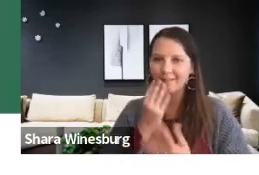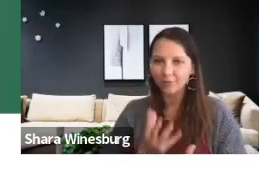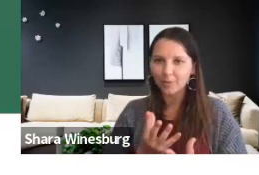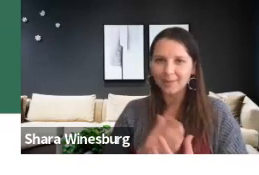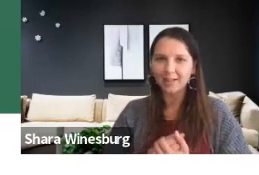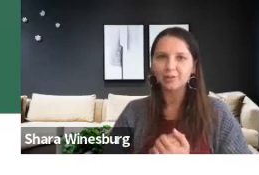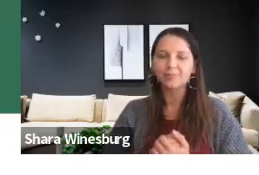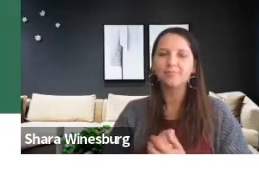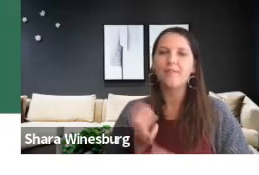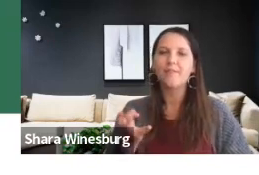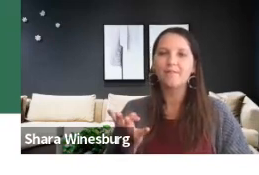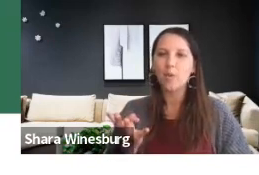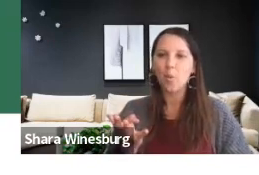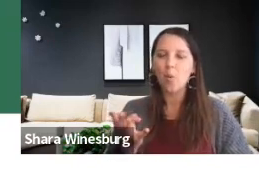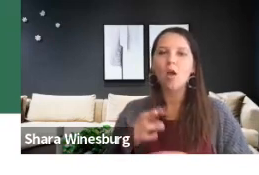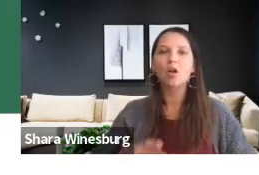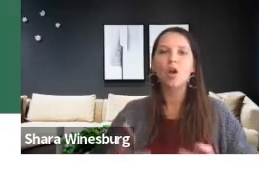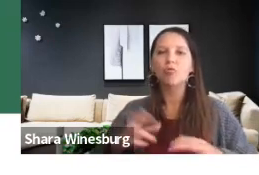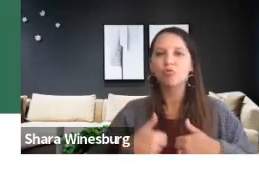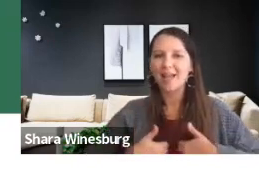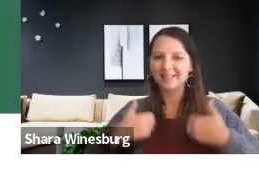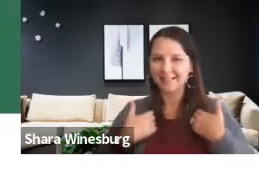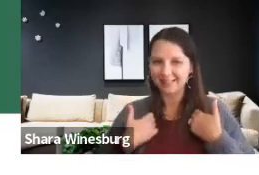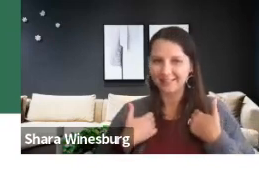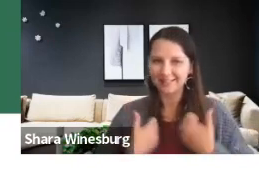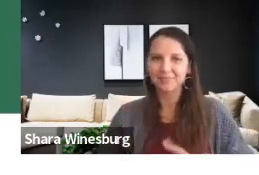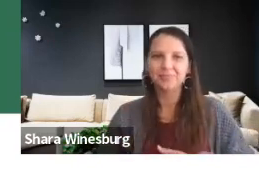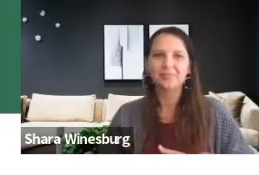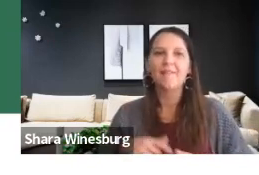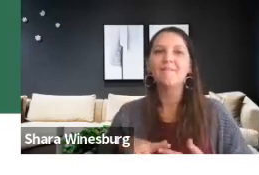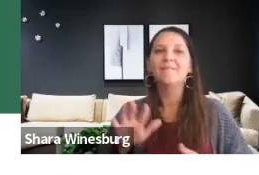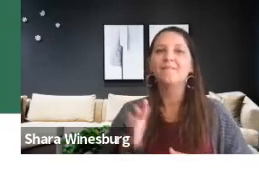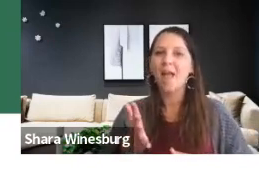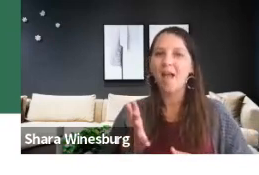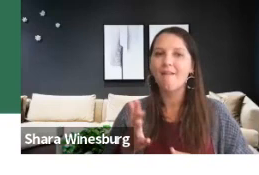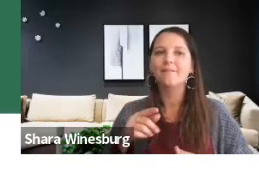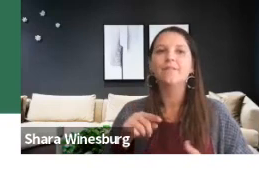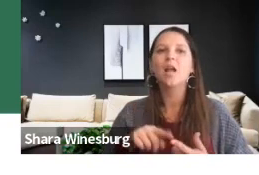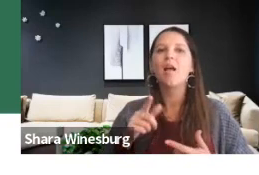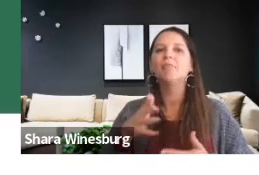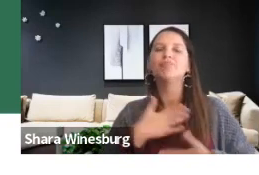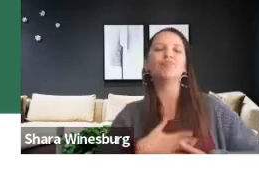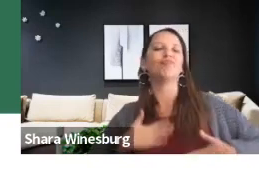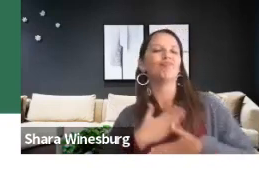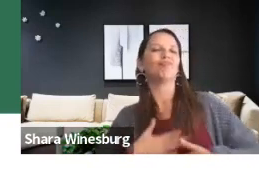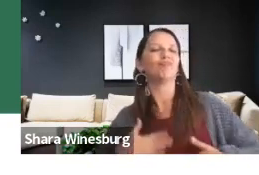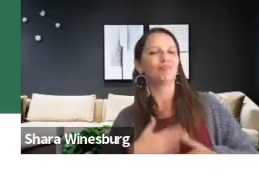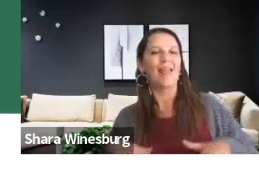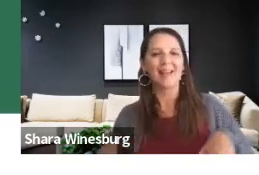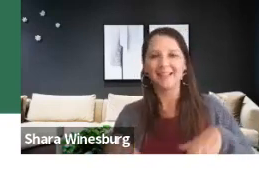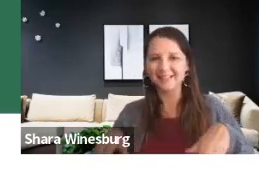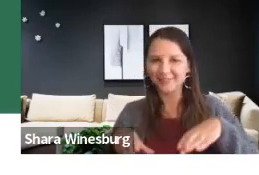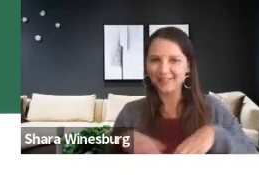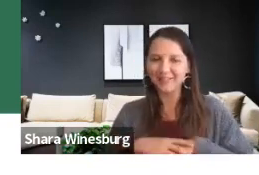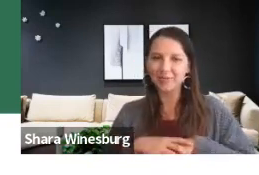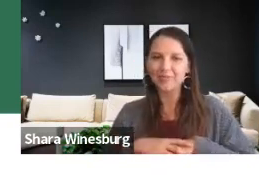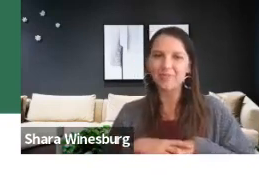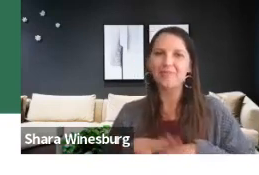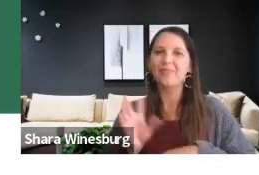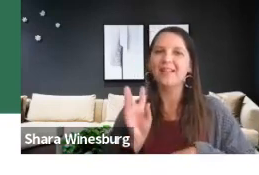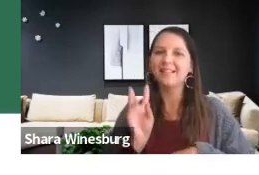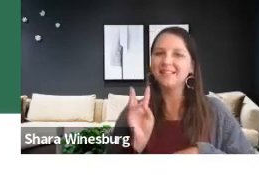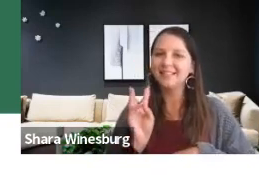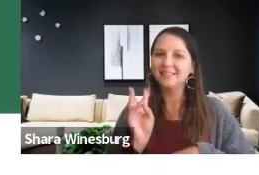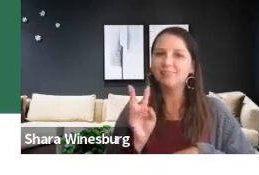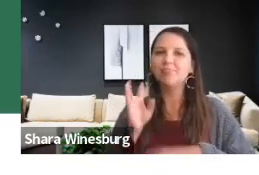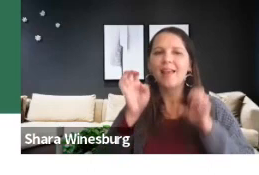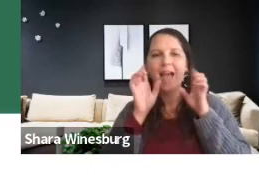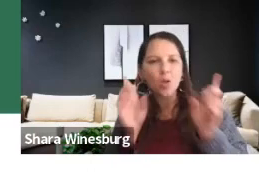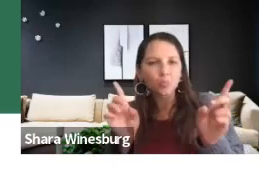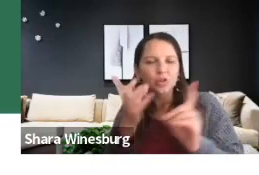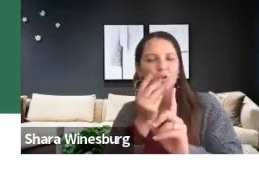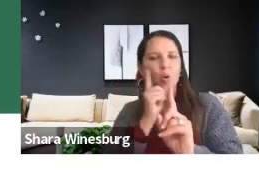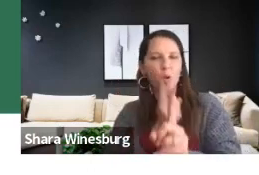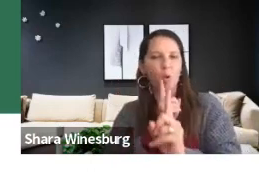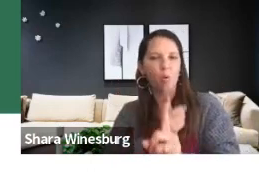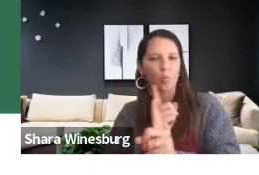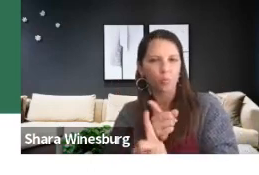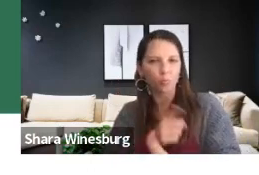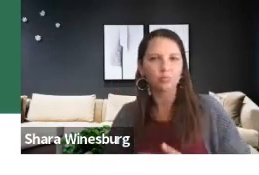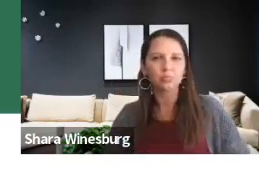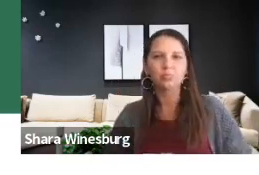Module three is personal information. Module four is residence. Module five is leisure activities. Module six is education